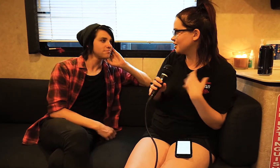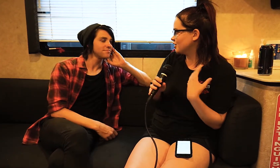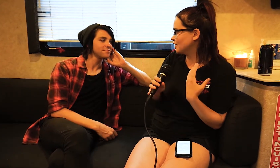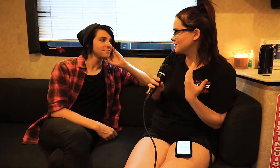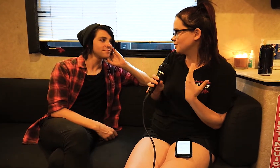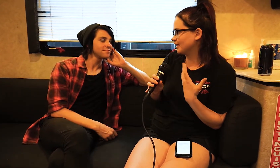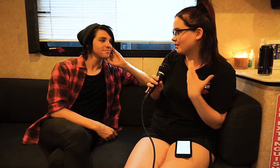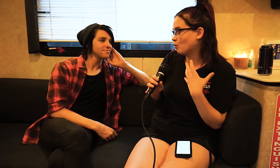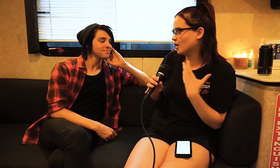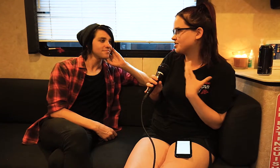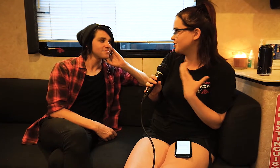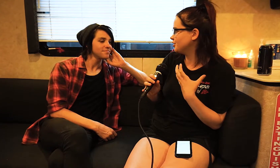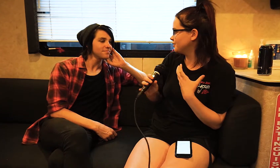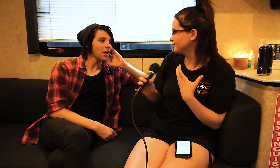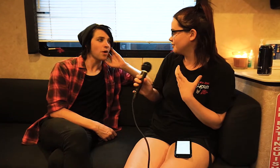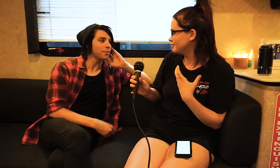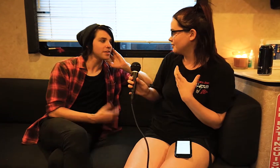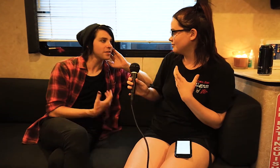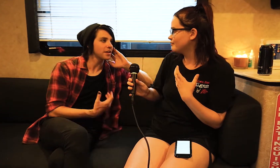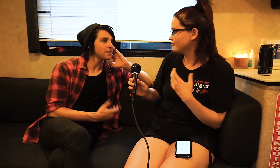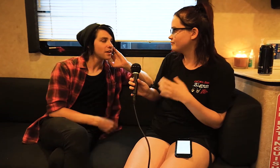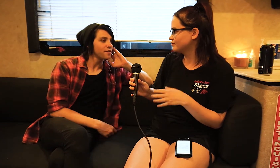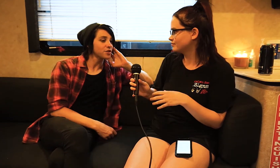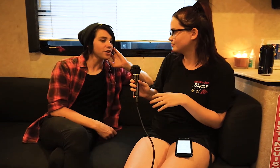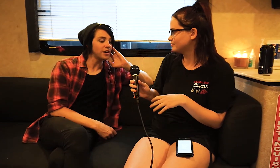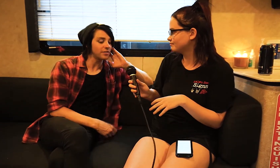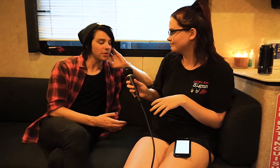is that something you guys would like want to do oh, absolutely for sure